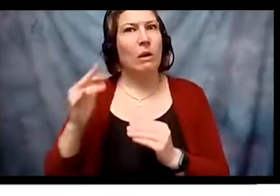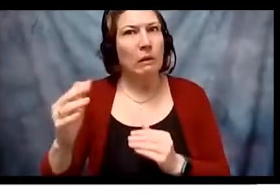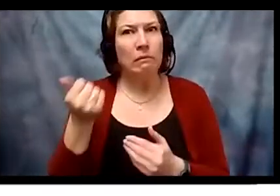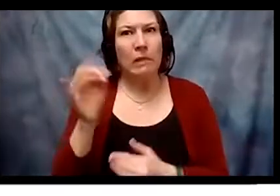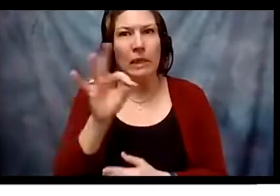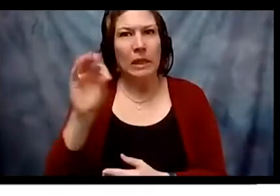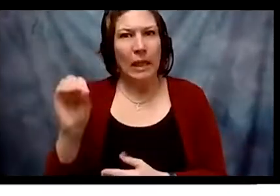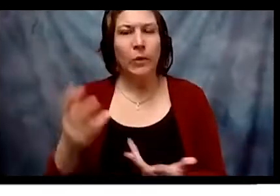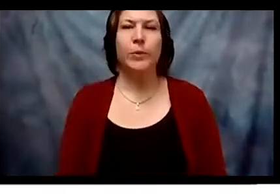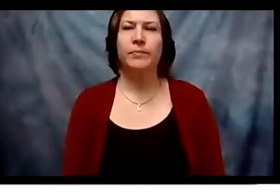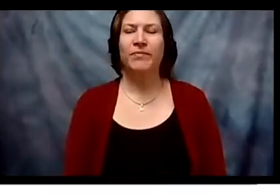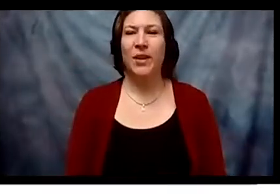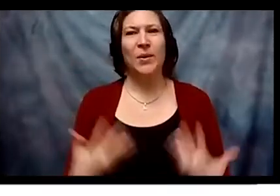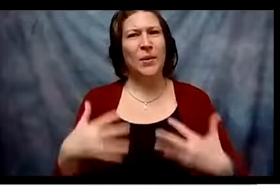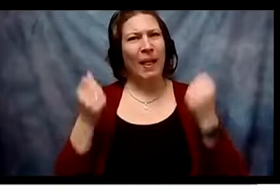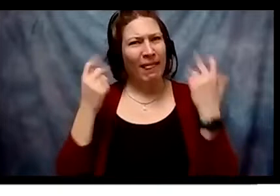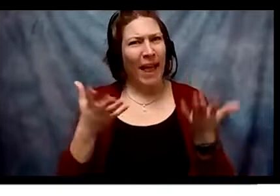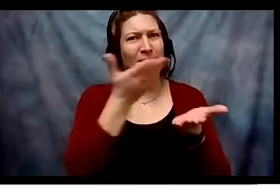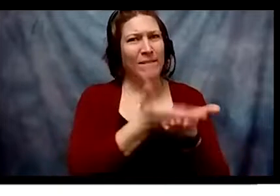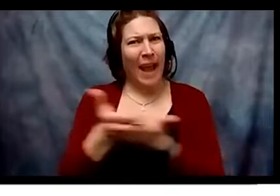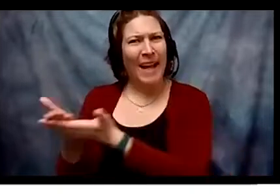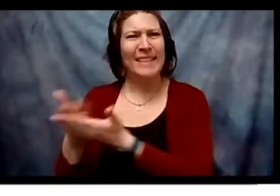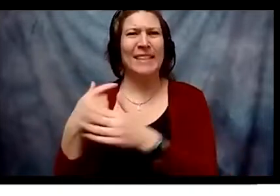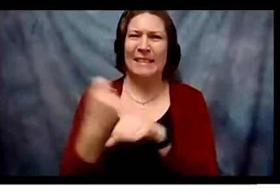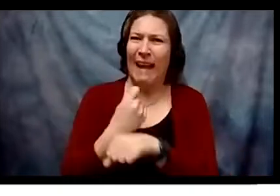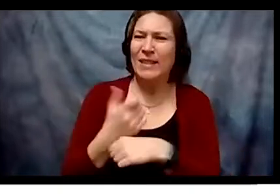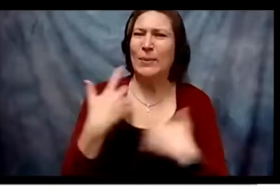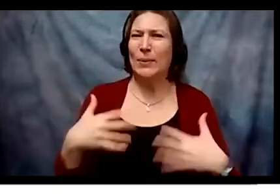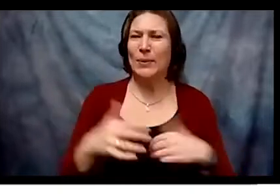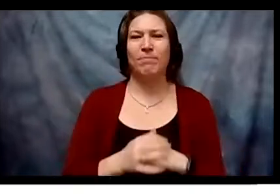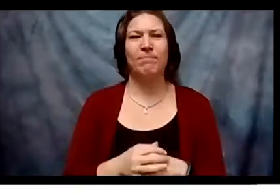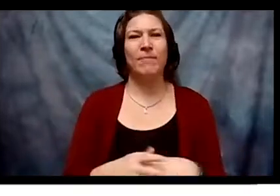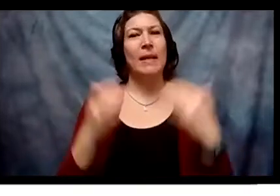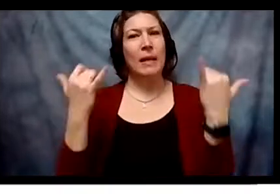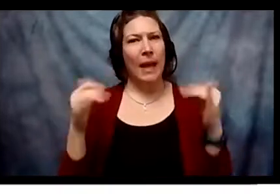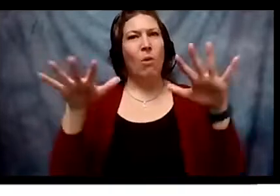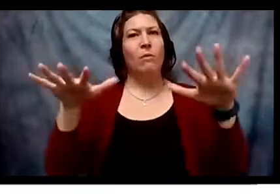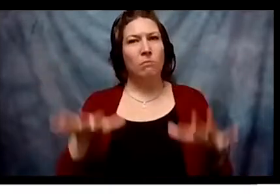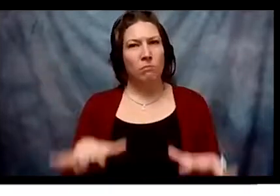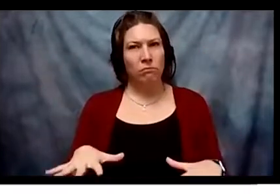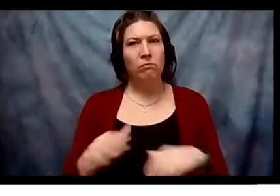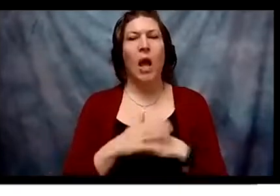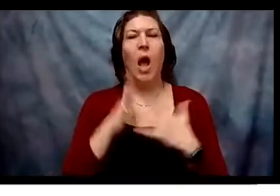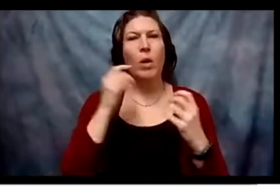and definitions. Let's now slow down the process and process what we heard in breakouts.